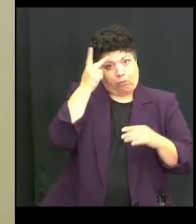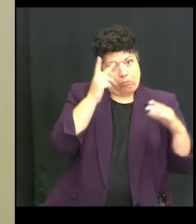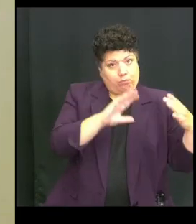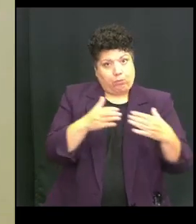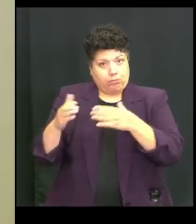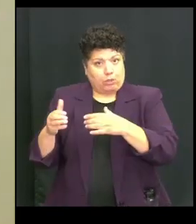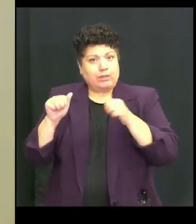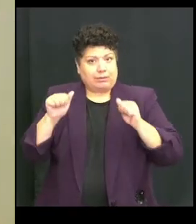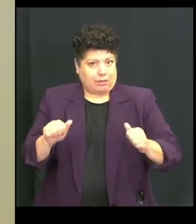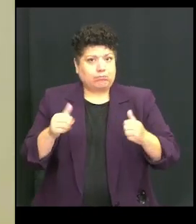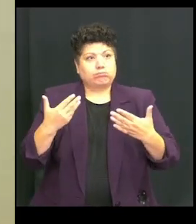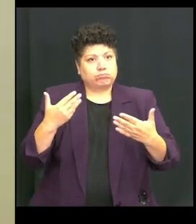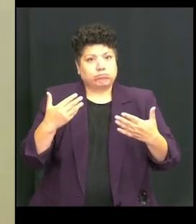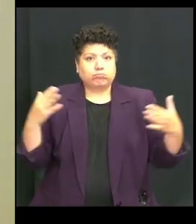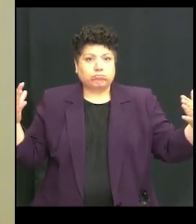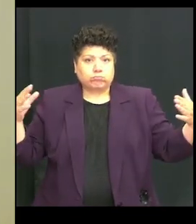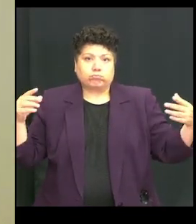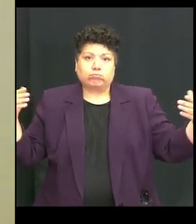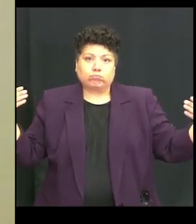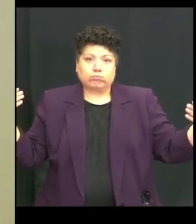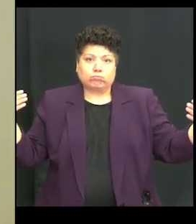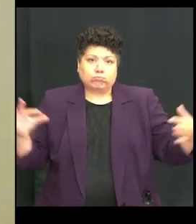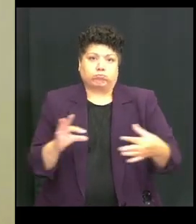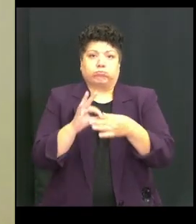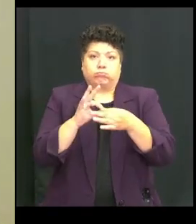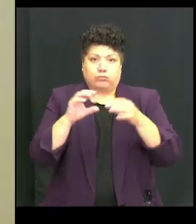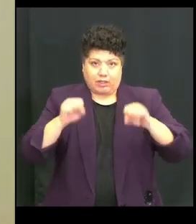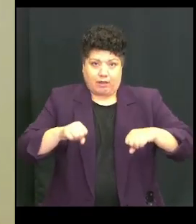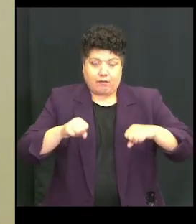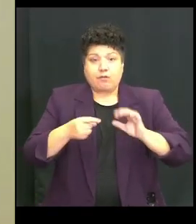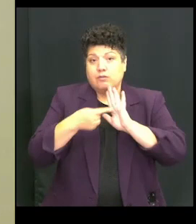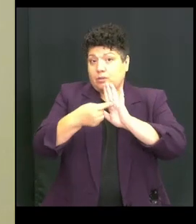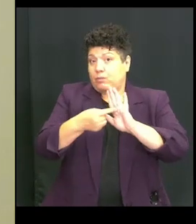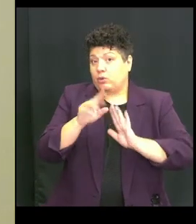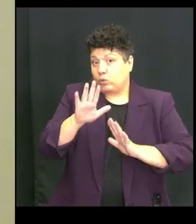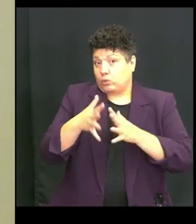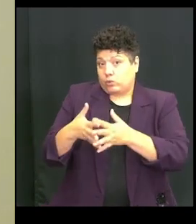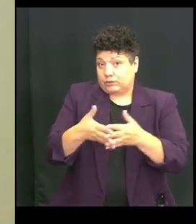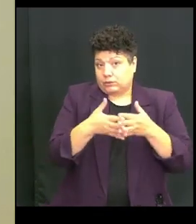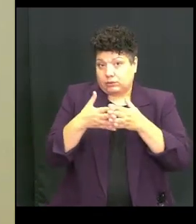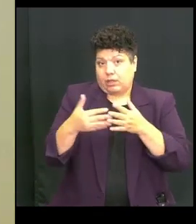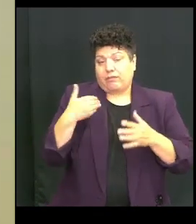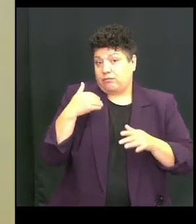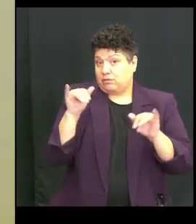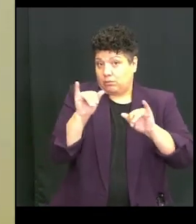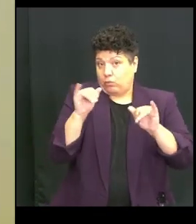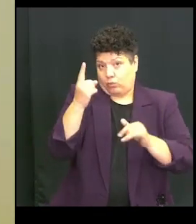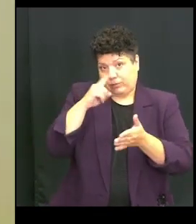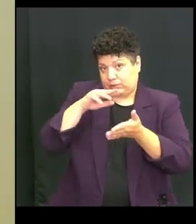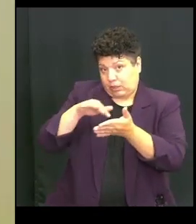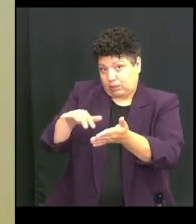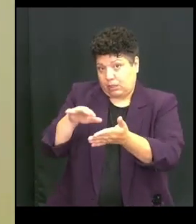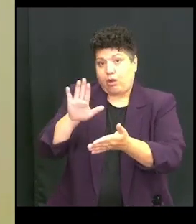And just to bring in the US example, there's a similar study prior to ours, with a lot more data,